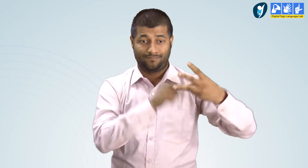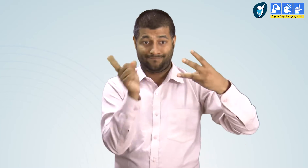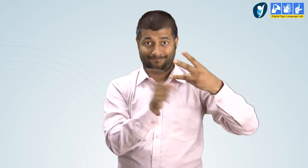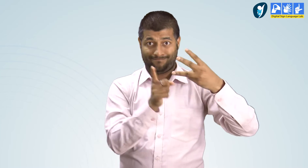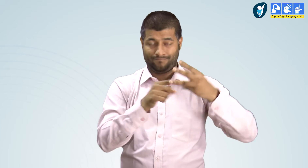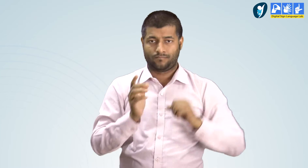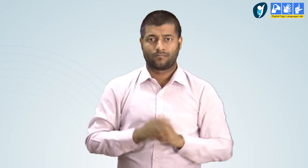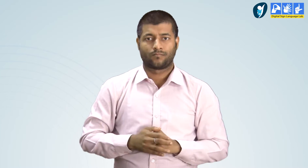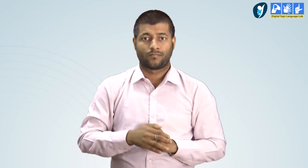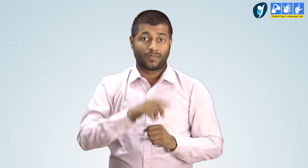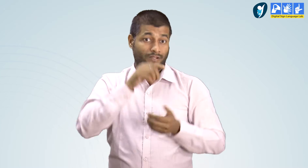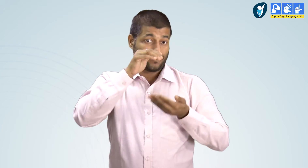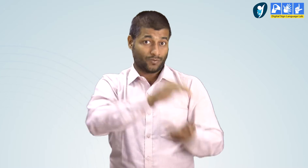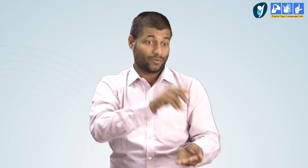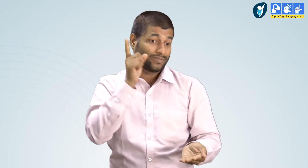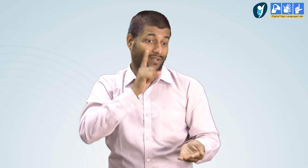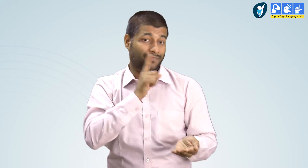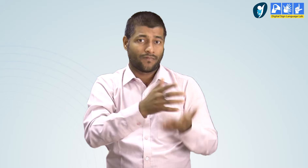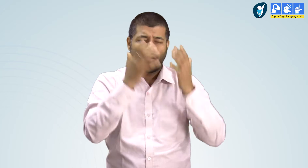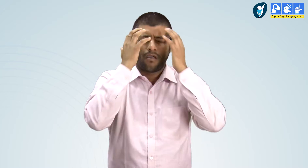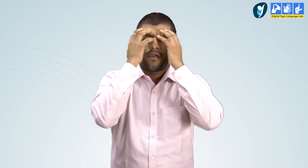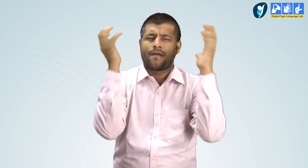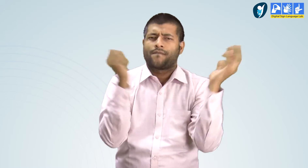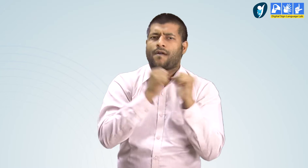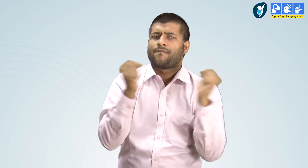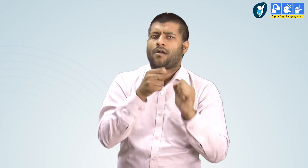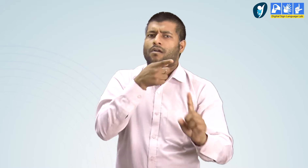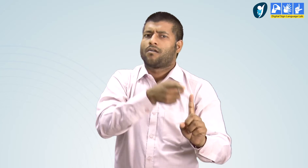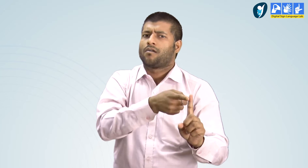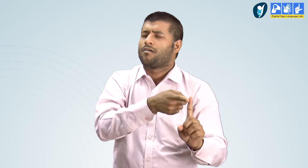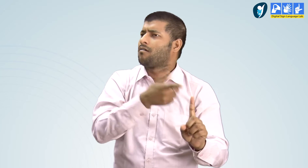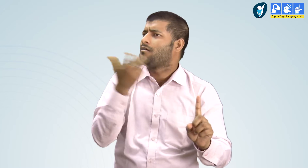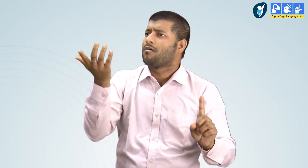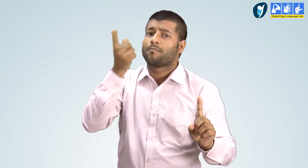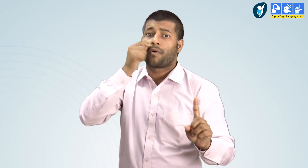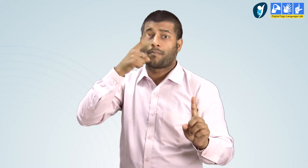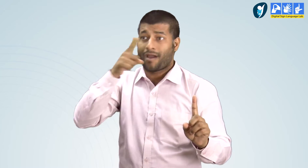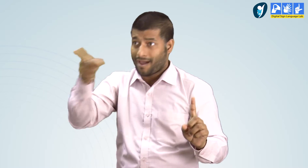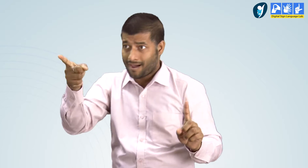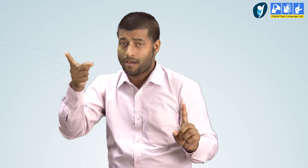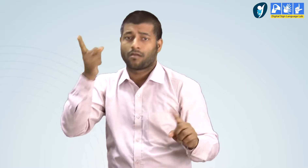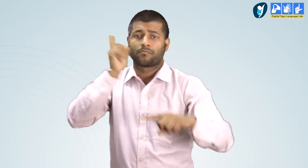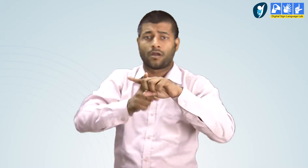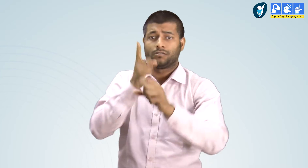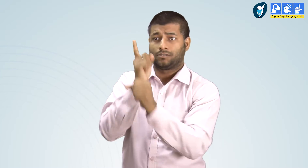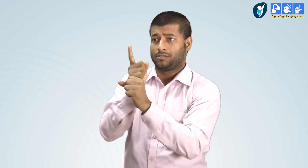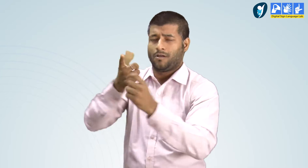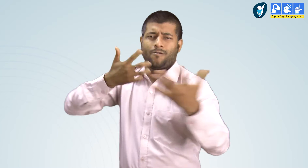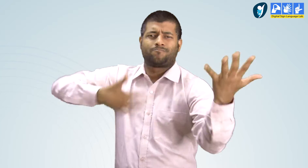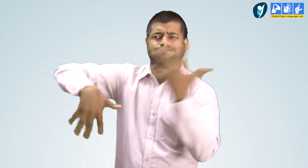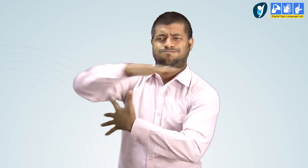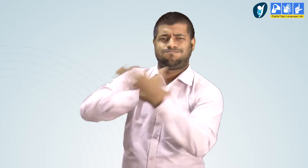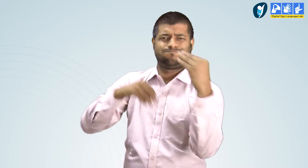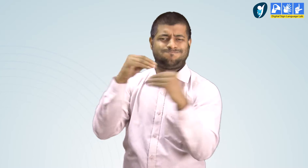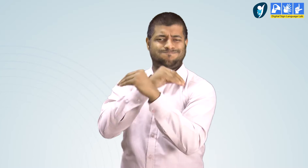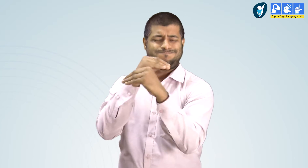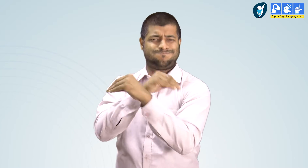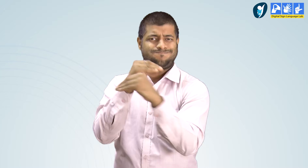Third:- Your child feel comfortable with you, with his teacher, and with his peers.